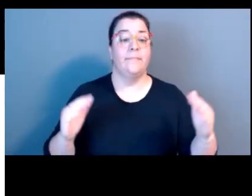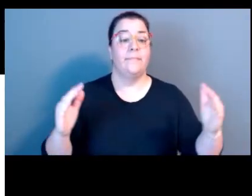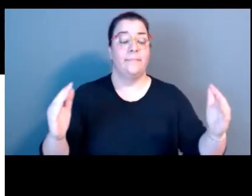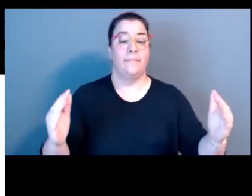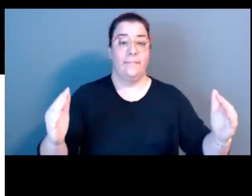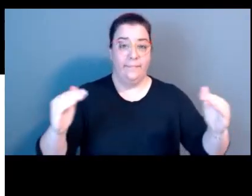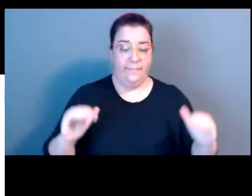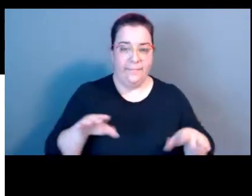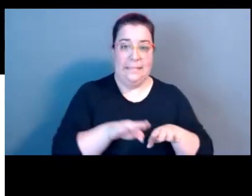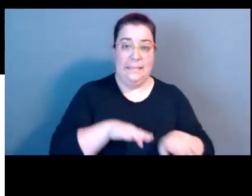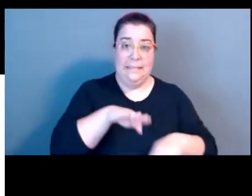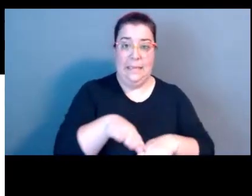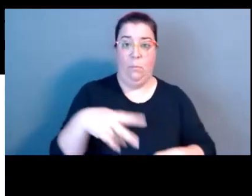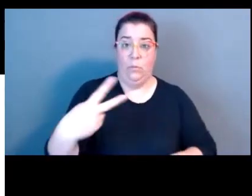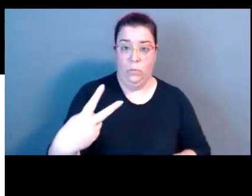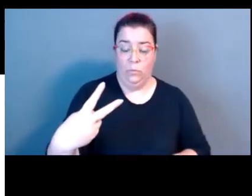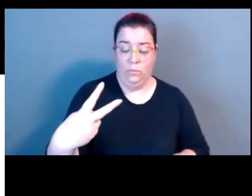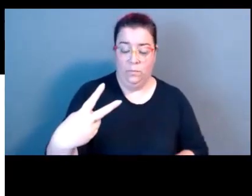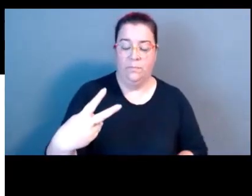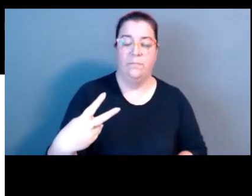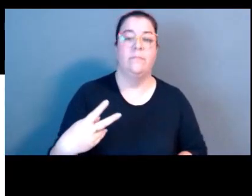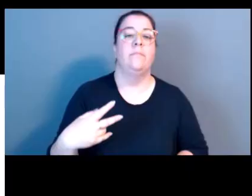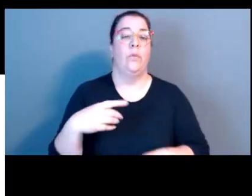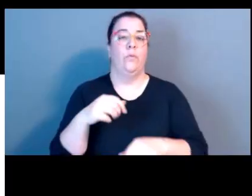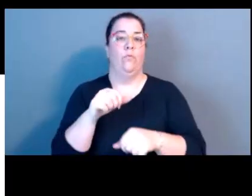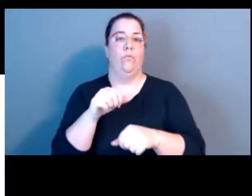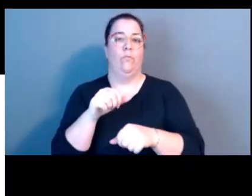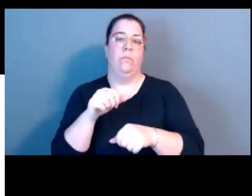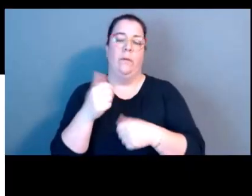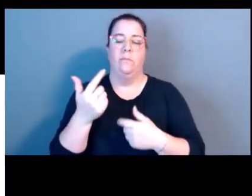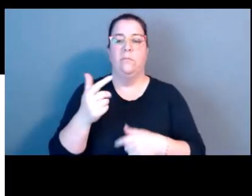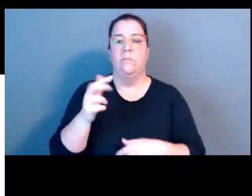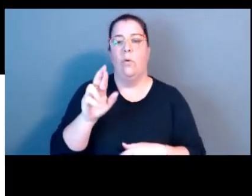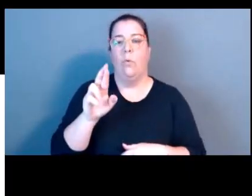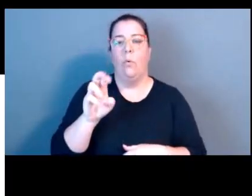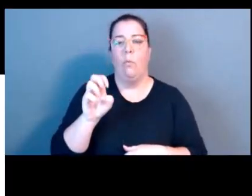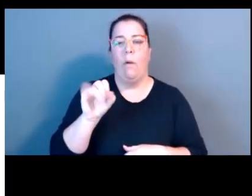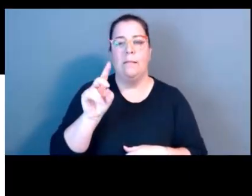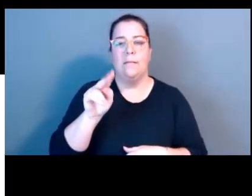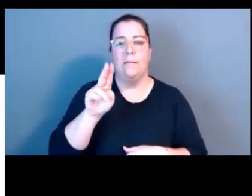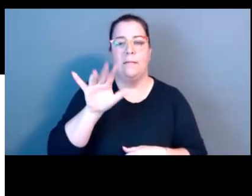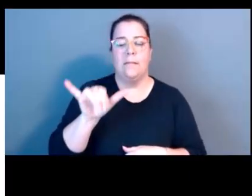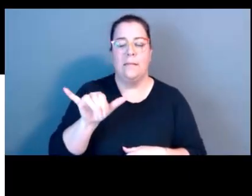Overview, you'll need to indicate the type of activities, the location of your